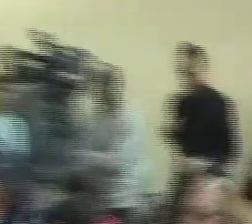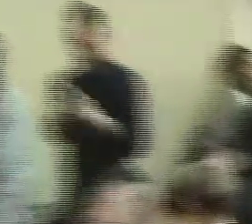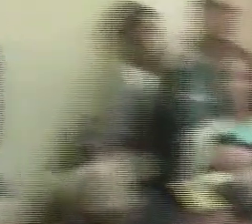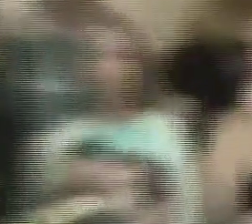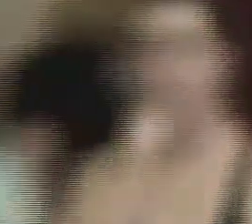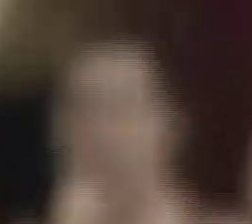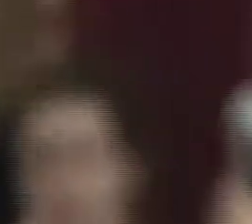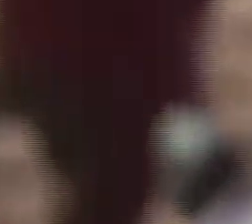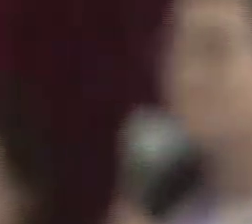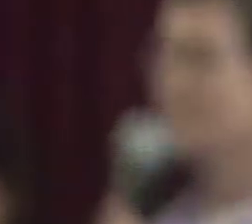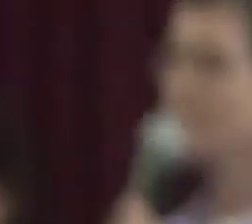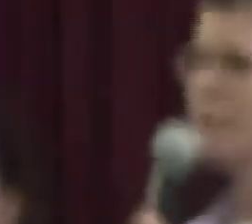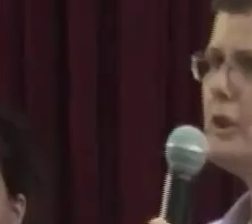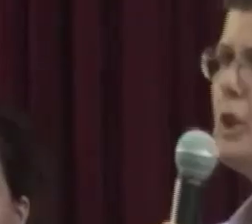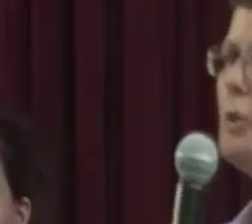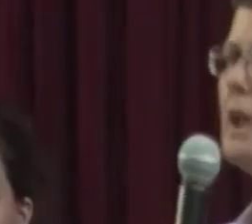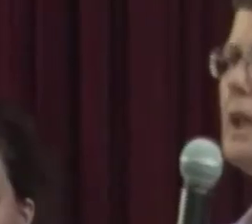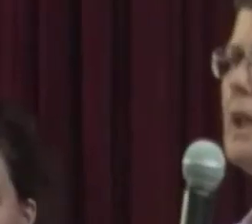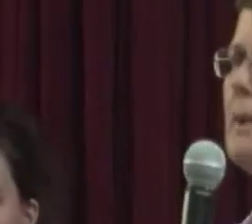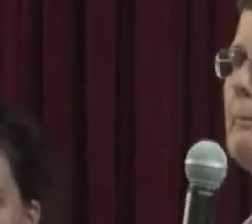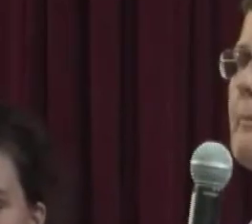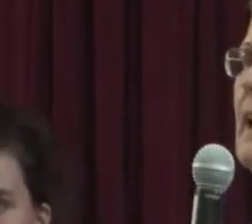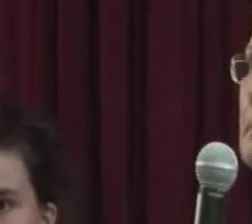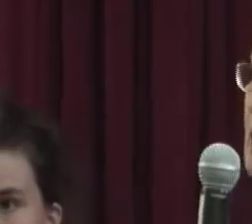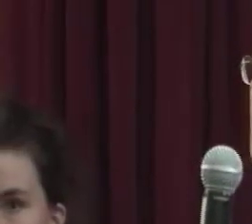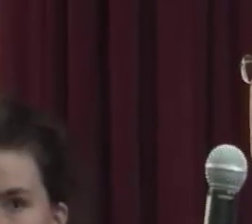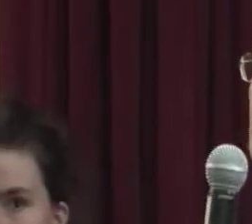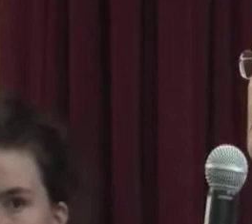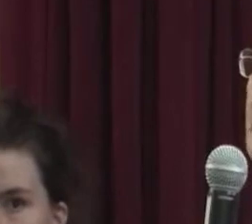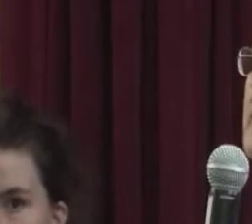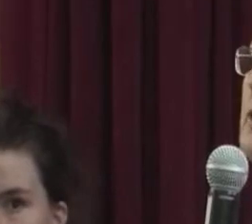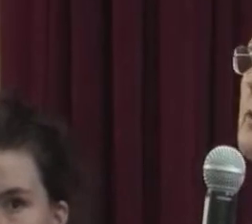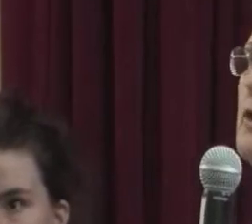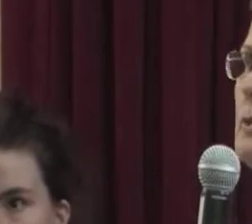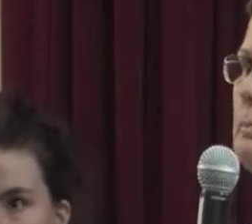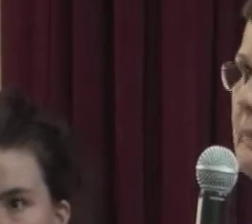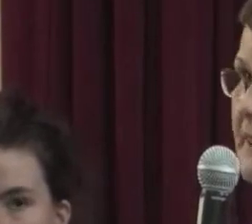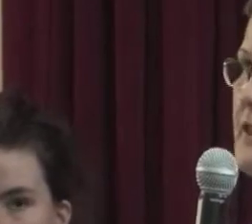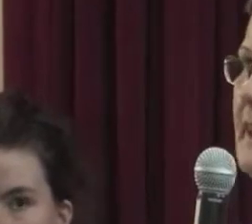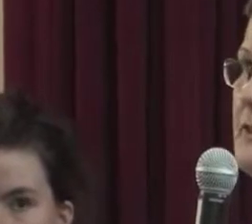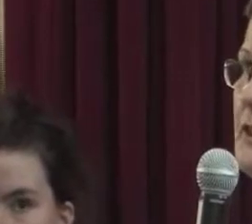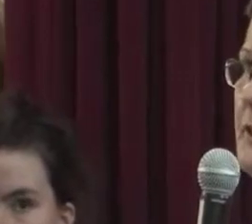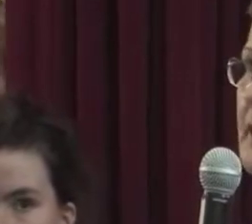[Audience member] Um, I wanted to know, um... I'm one of your constituents who has breast cancer.